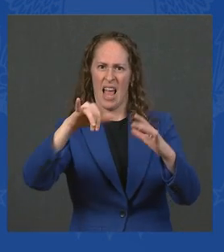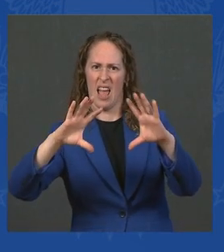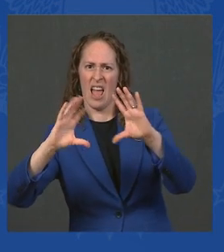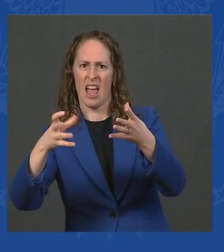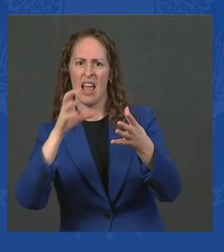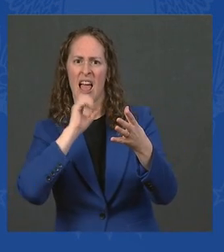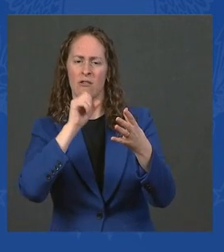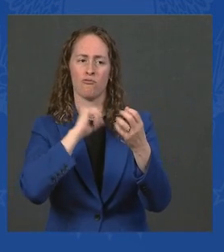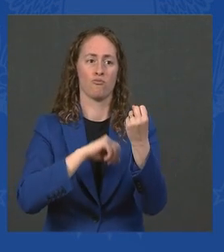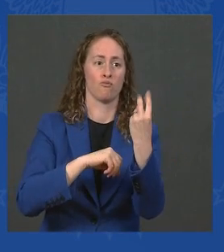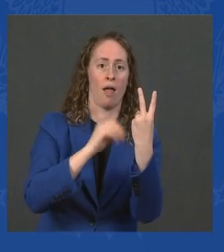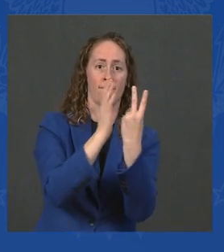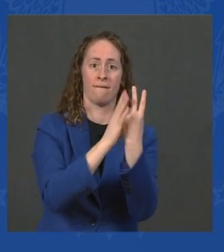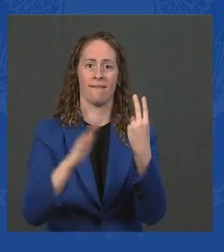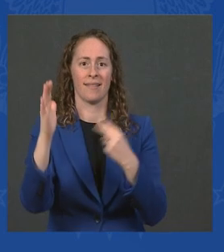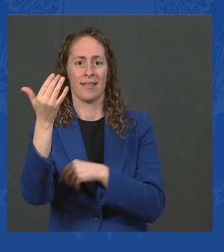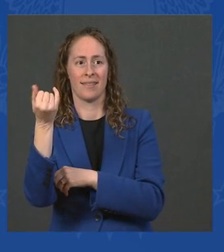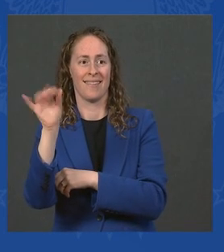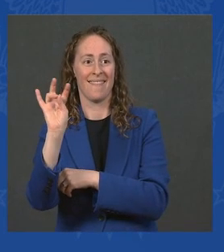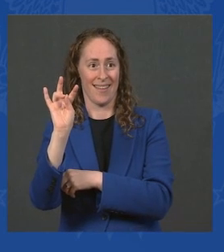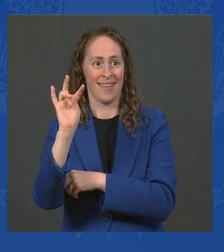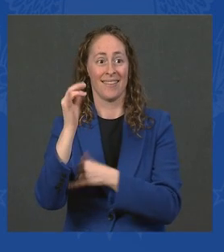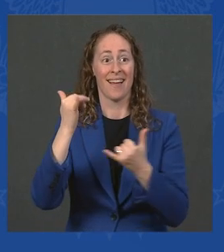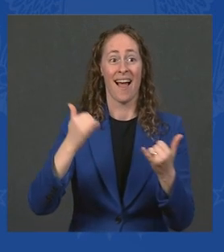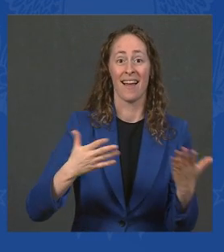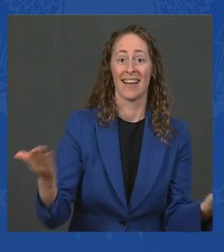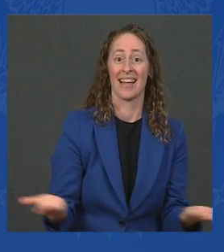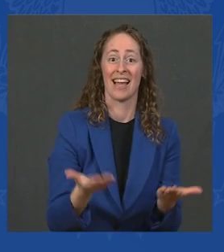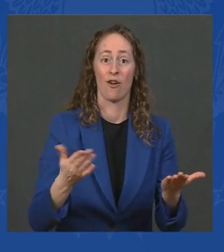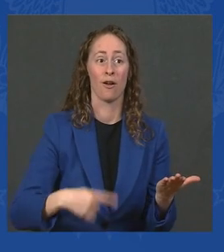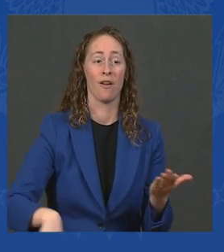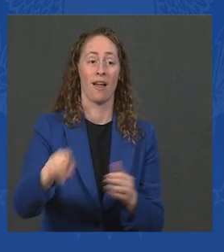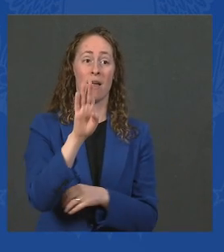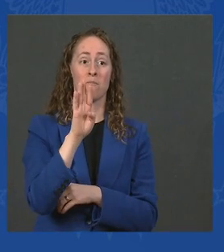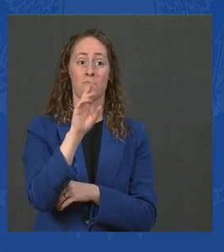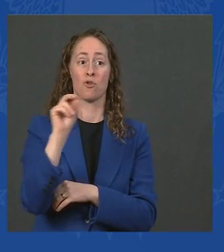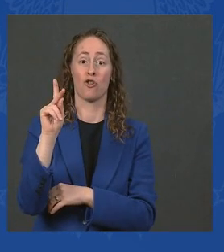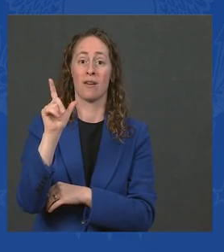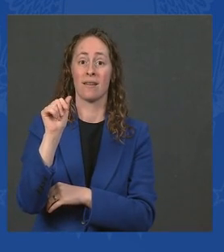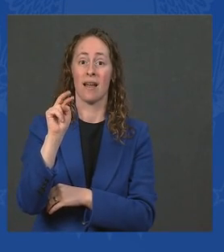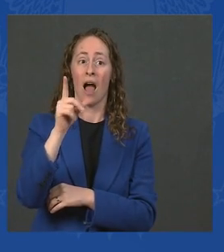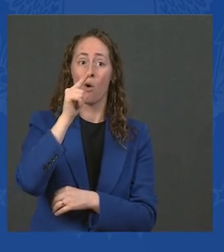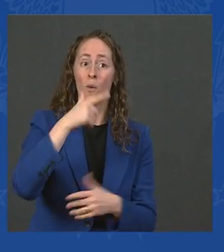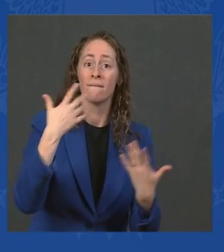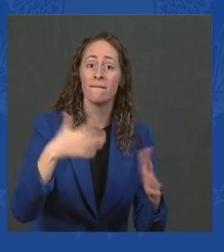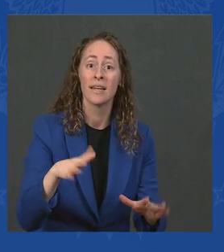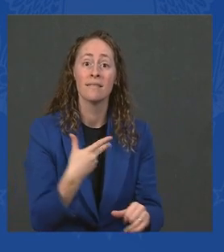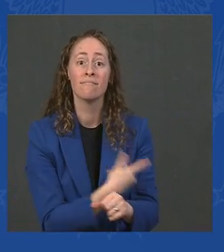And for students here at Brookland, once you all get vaccinated, you're invited to a special visit at the White House.